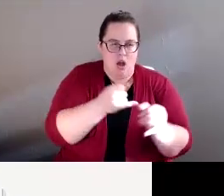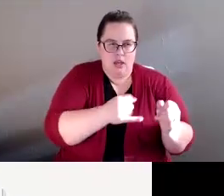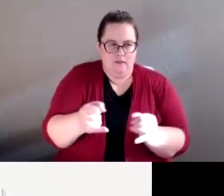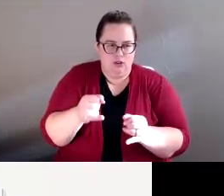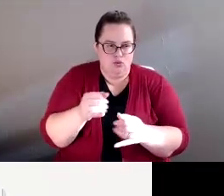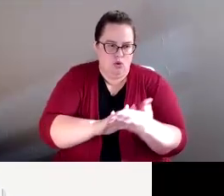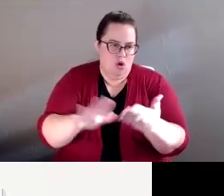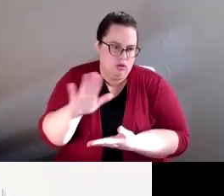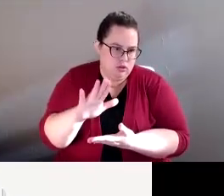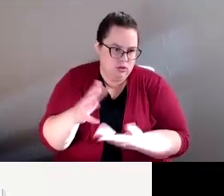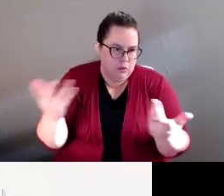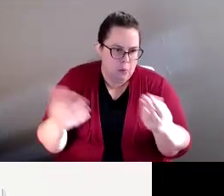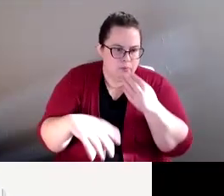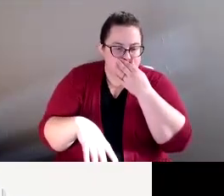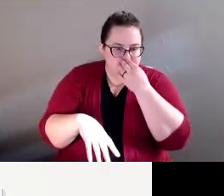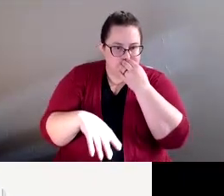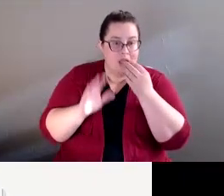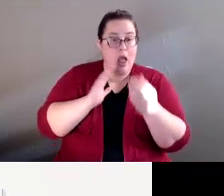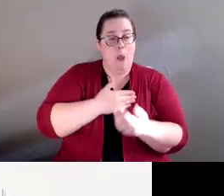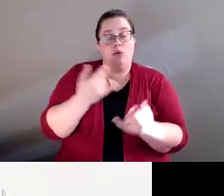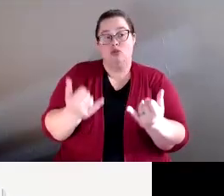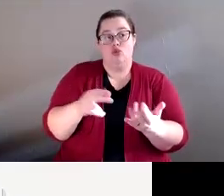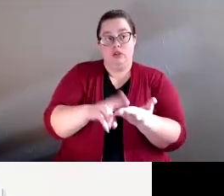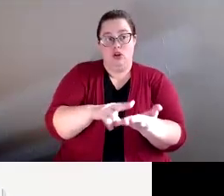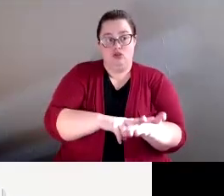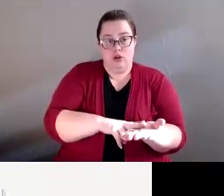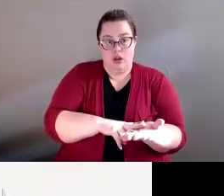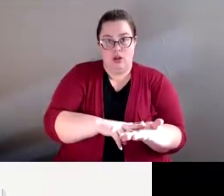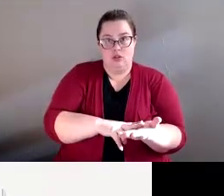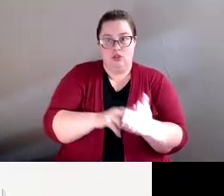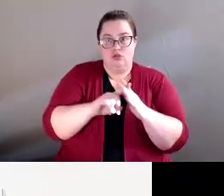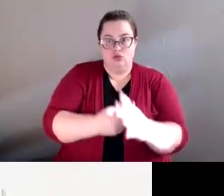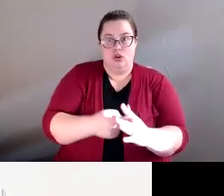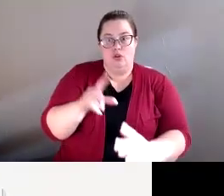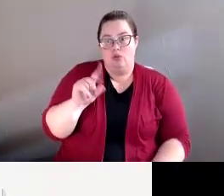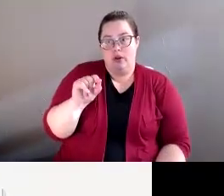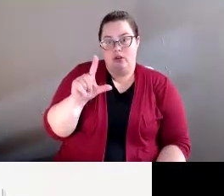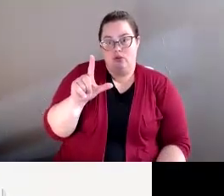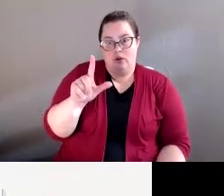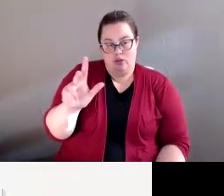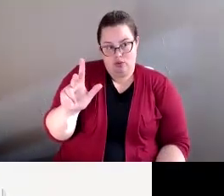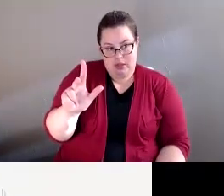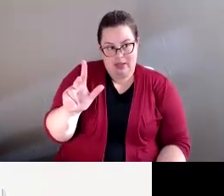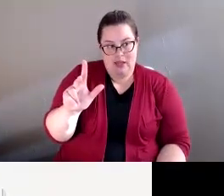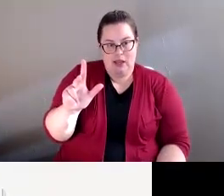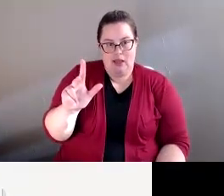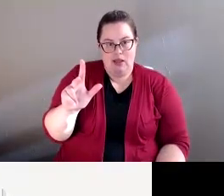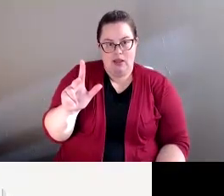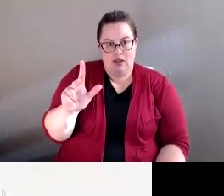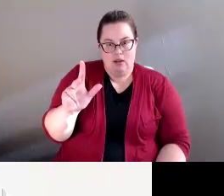And so our current contract was signed in 2023. And it goes through, I mean, in 2022